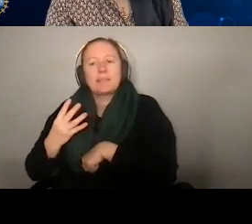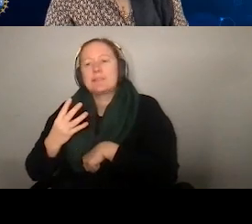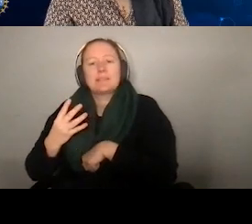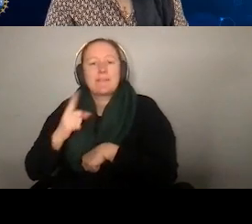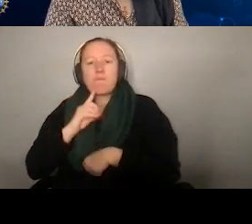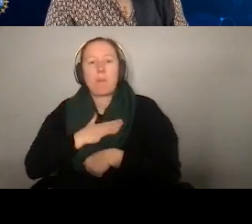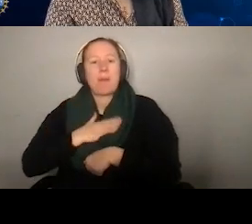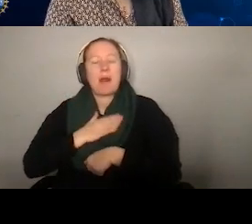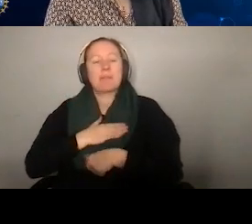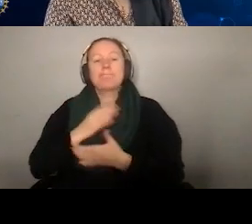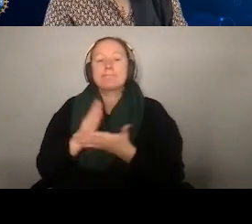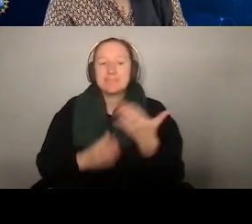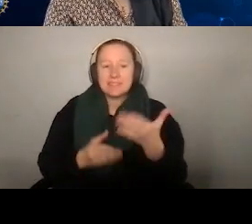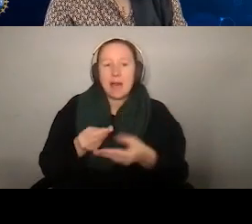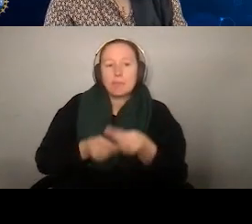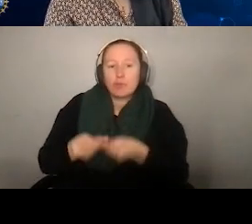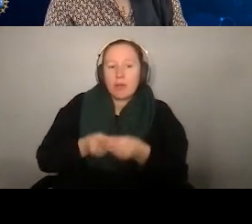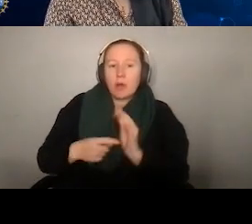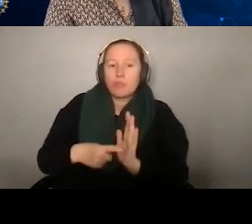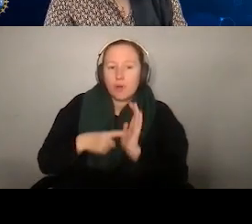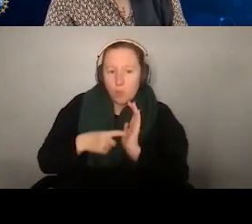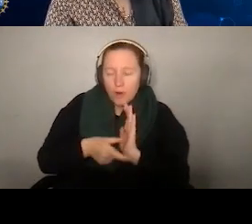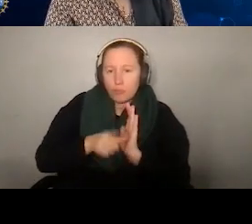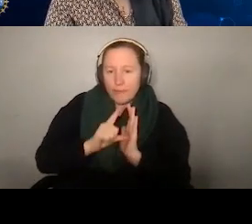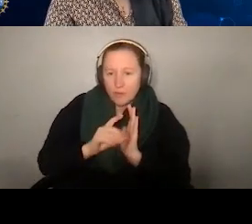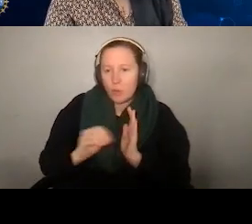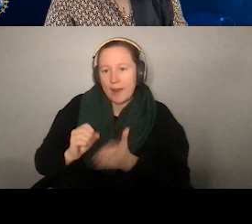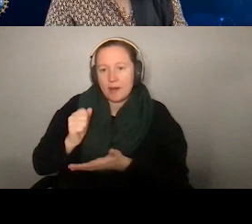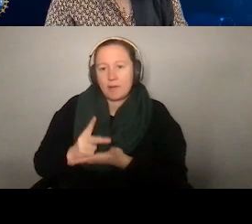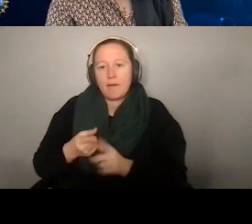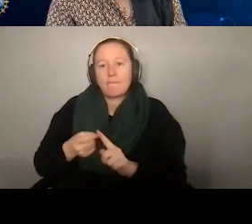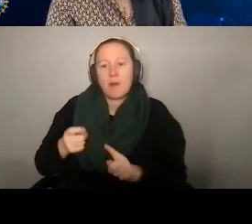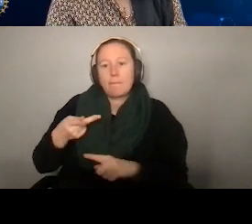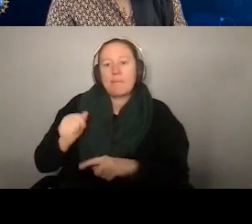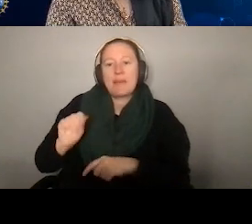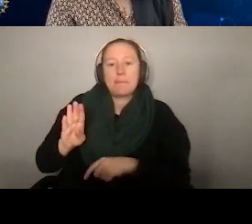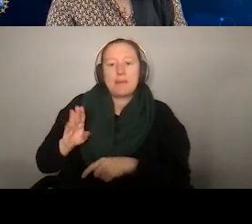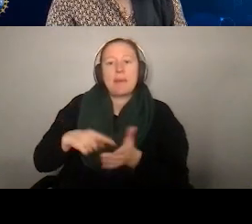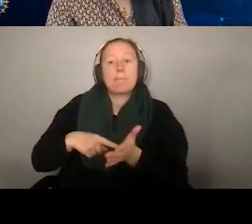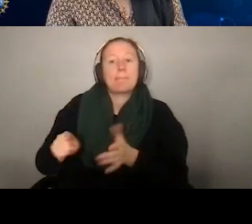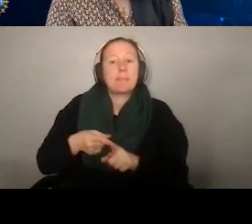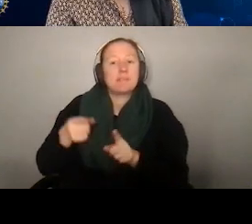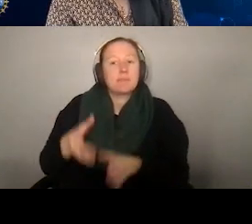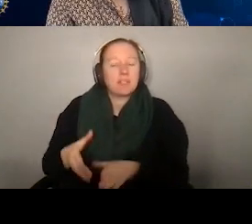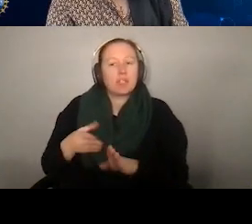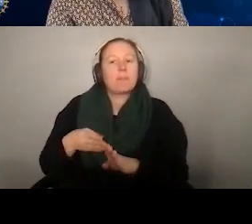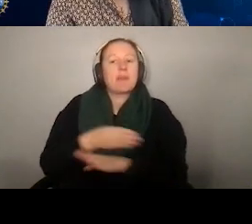Some transactions require review and approval by a PAB payment specialist before the transaction can be processed.